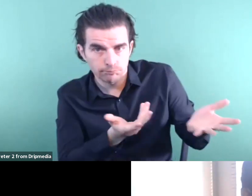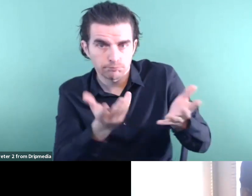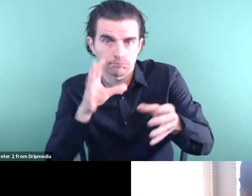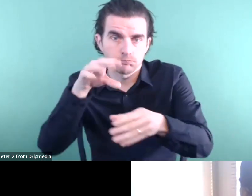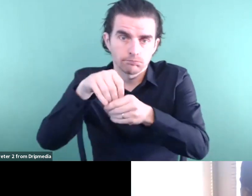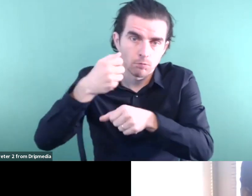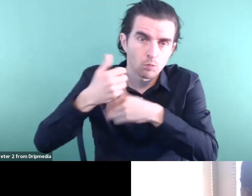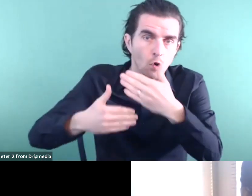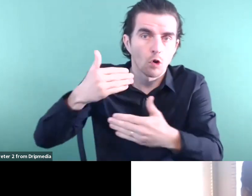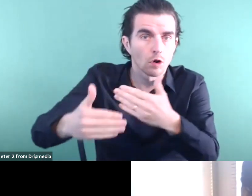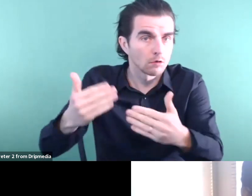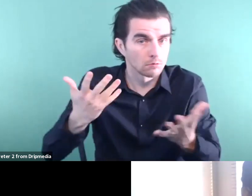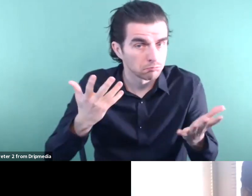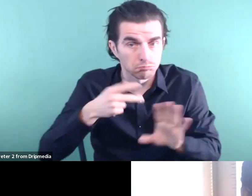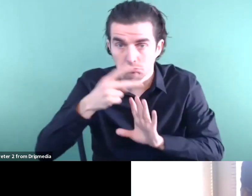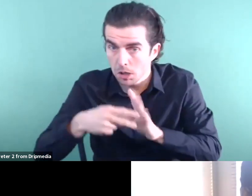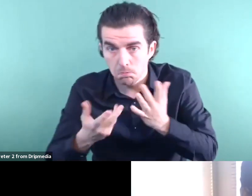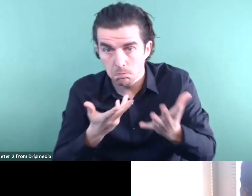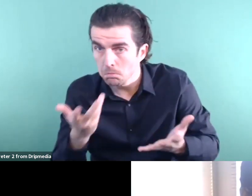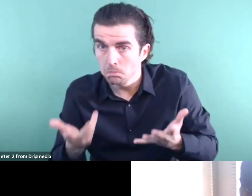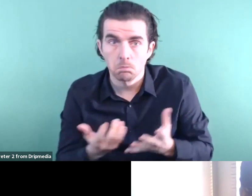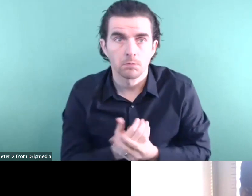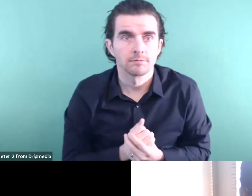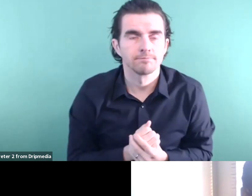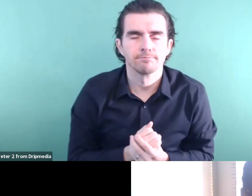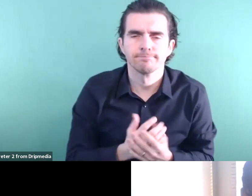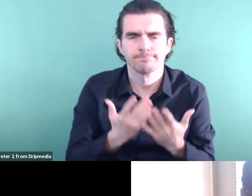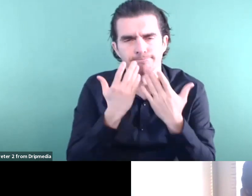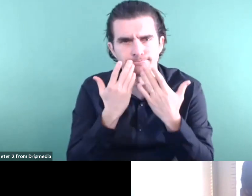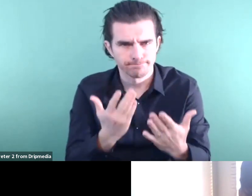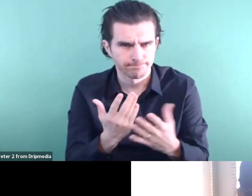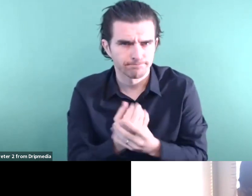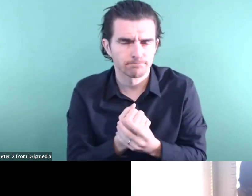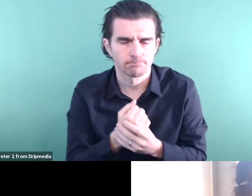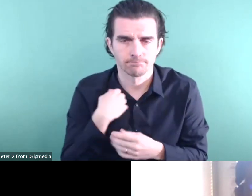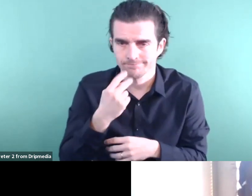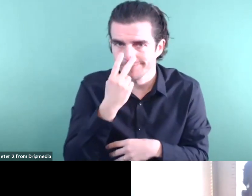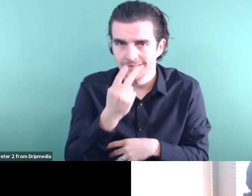actually it's one programme that's mainstream but also help person with disabilities